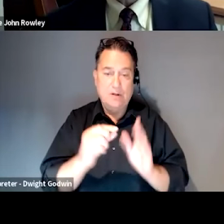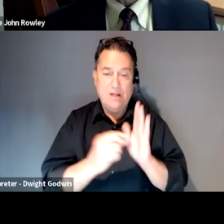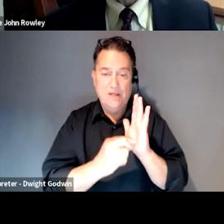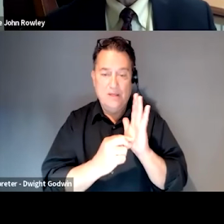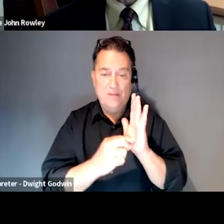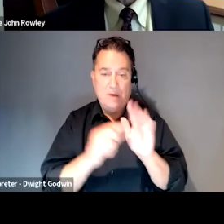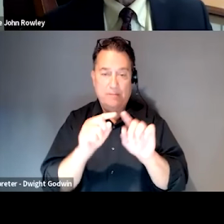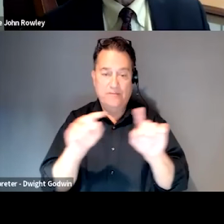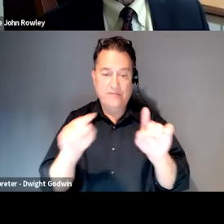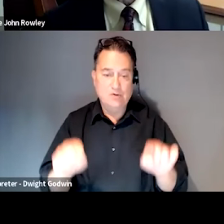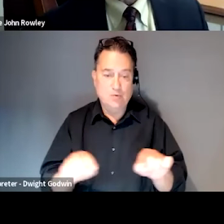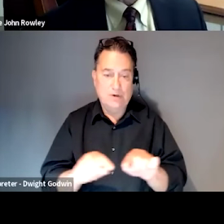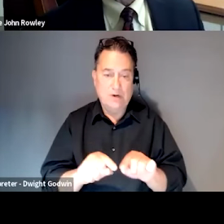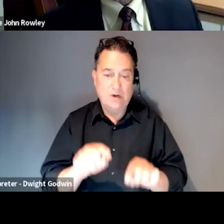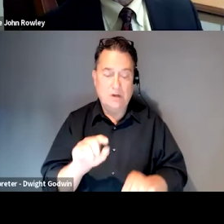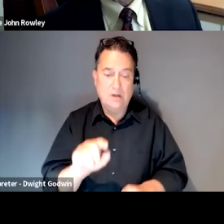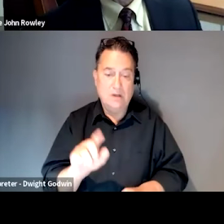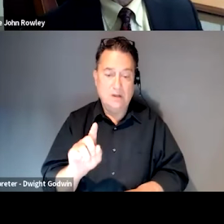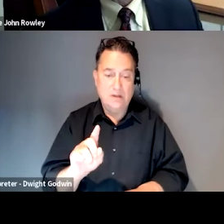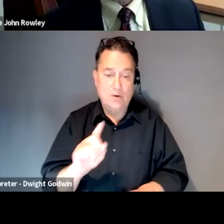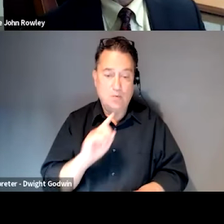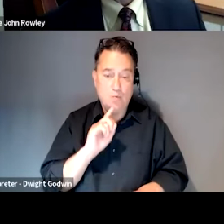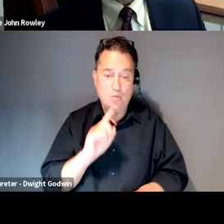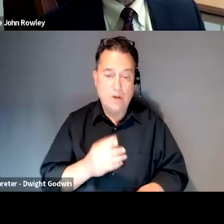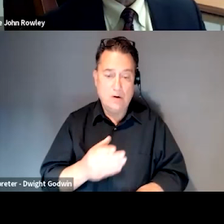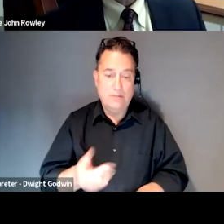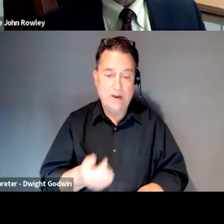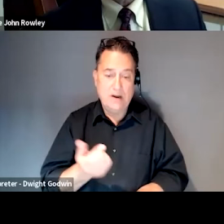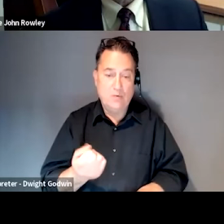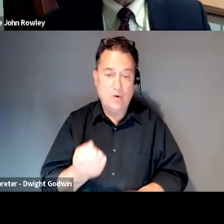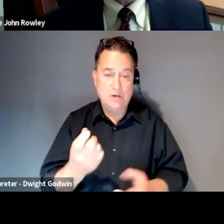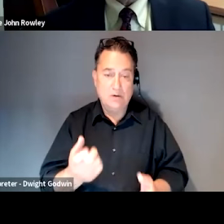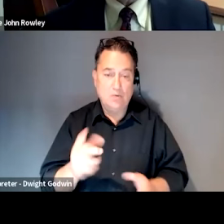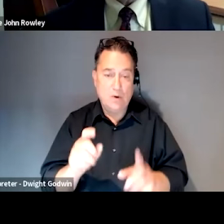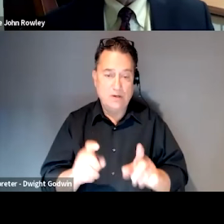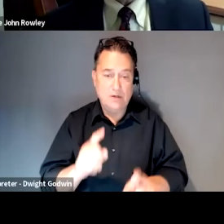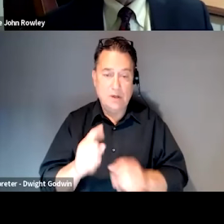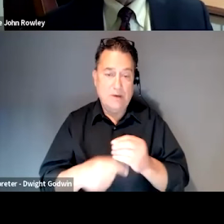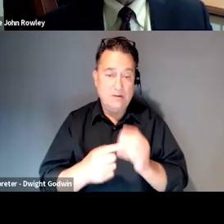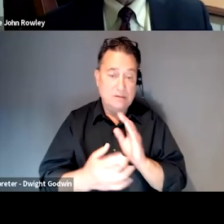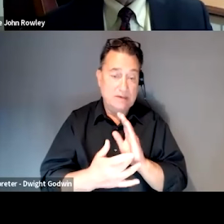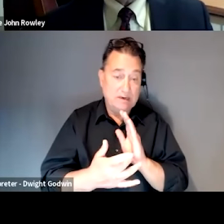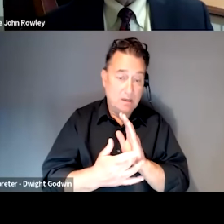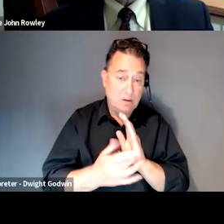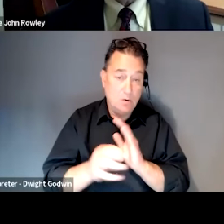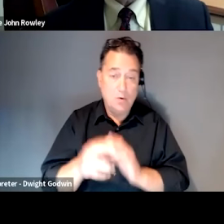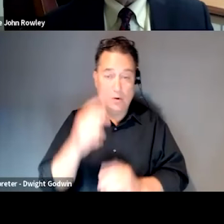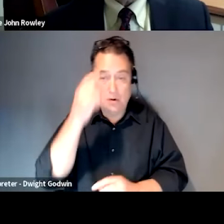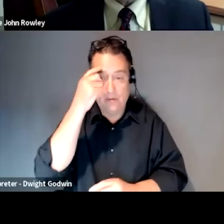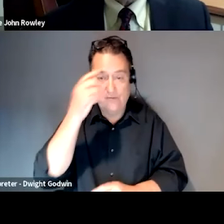And there we welcome any questions in regards to the technology or for our presenters,